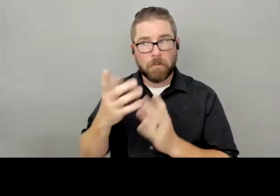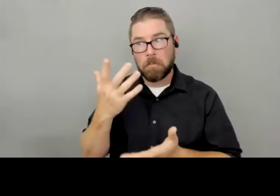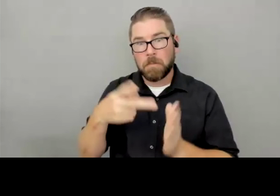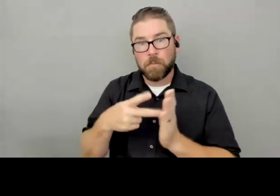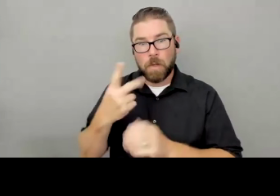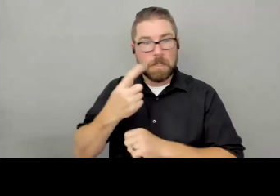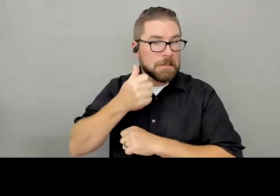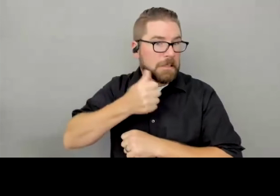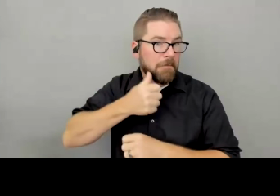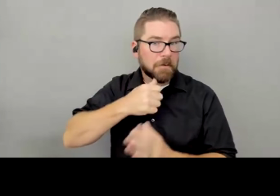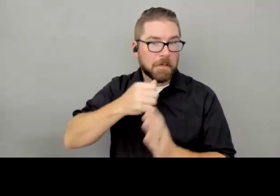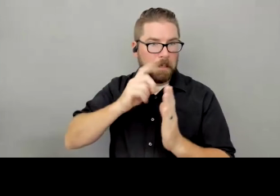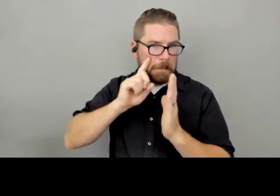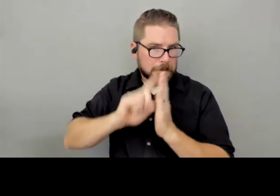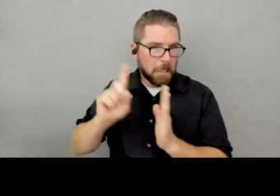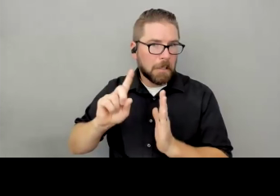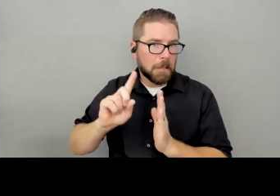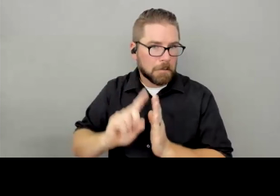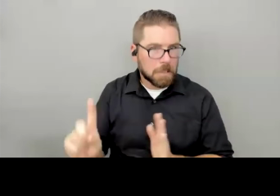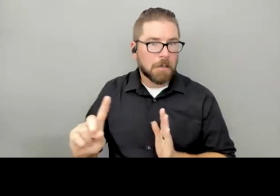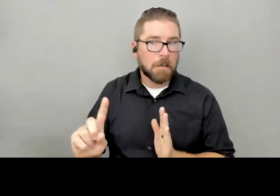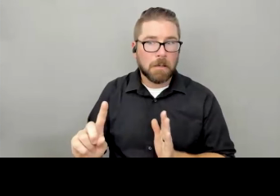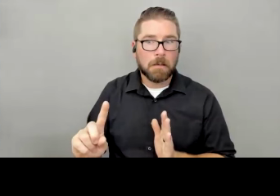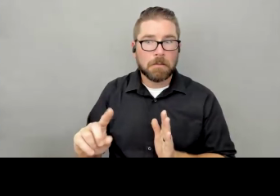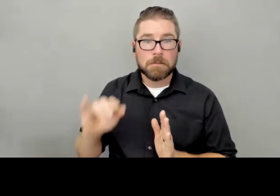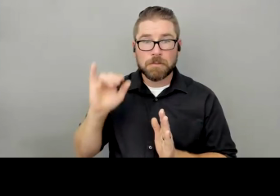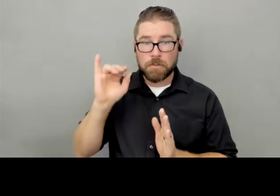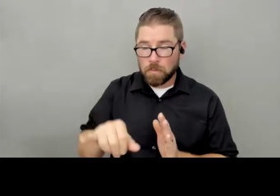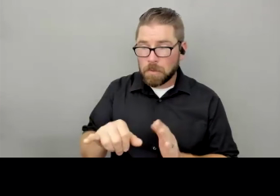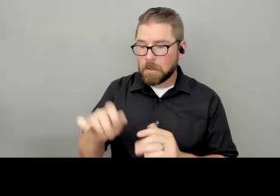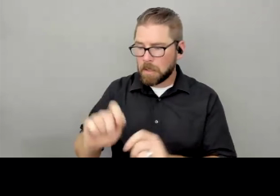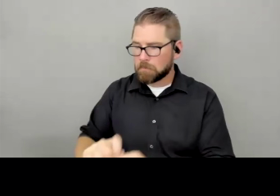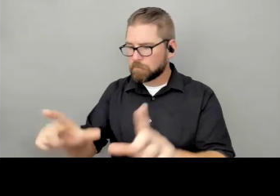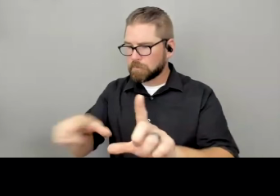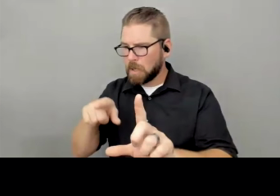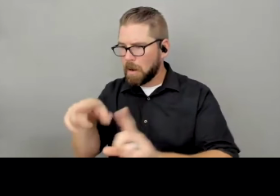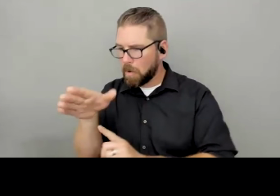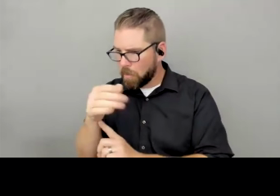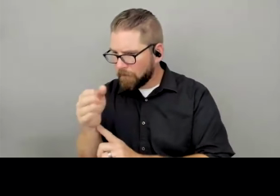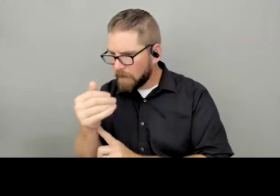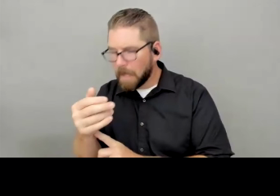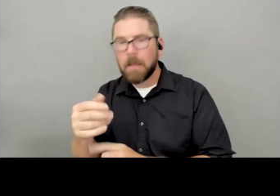So then they distribute those out to leads within pathways. So each year, pathways that you’re in, you have a counselor?